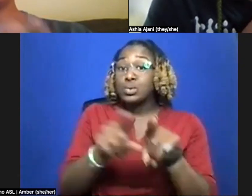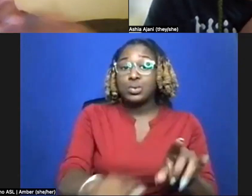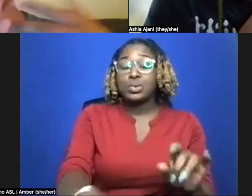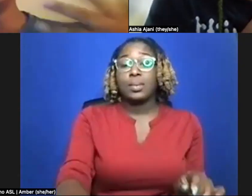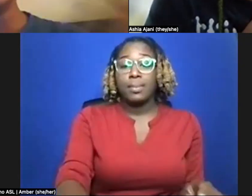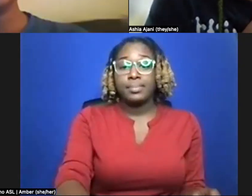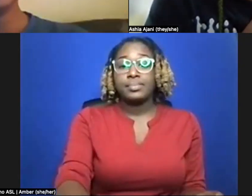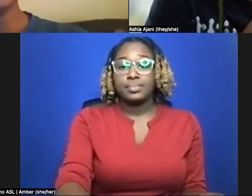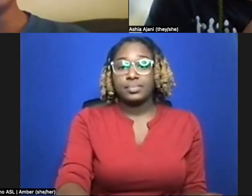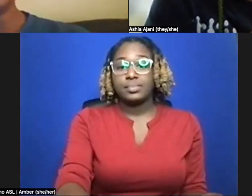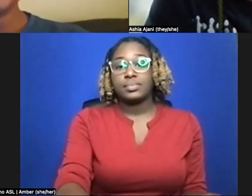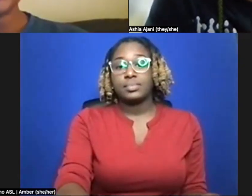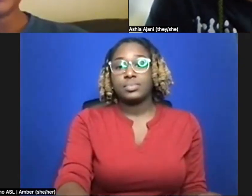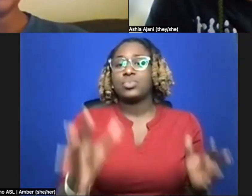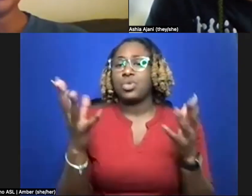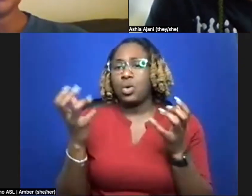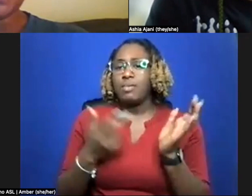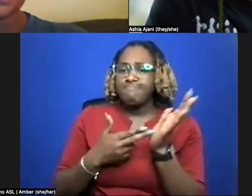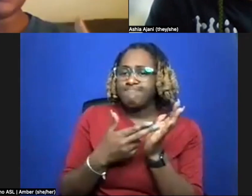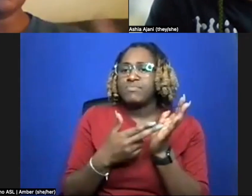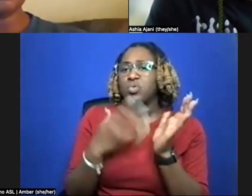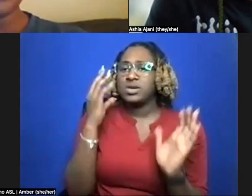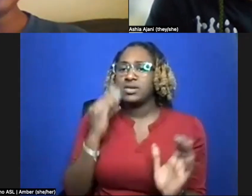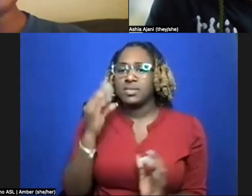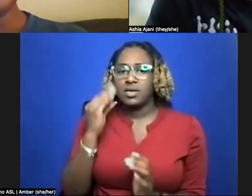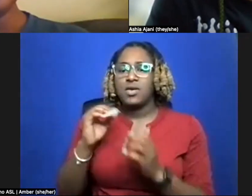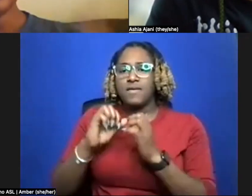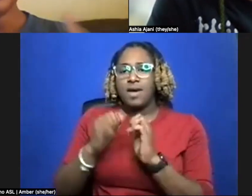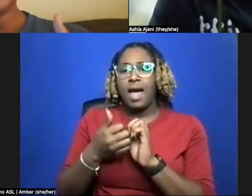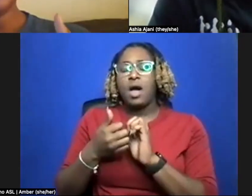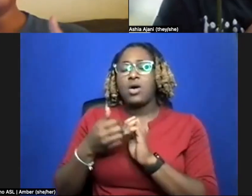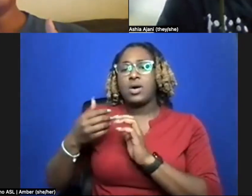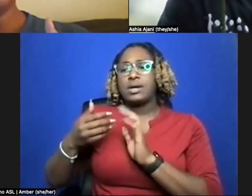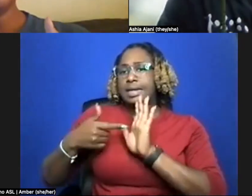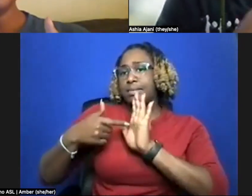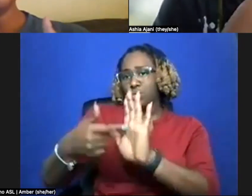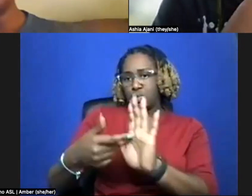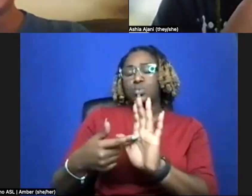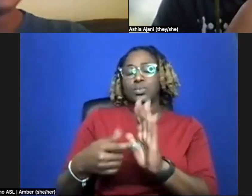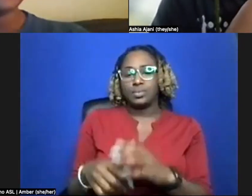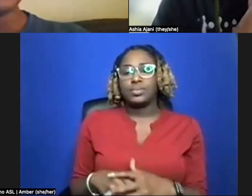I wanted to be true to the experience that the way that it came through. Divination